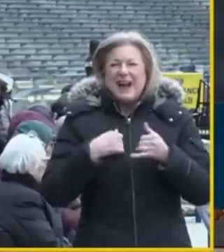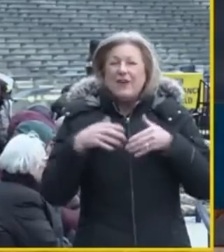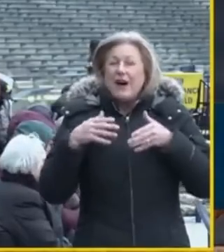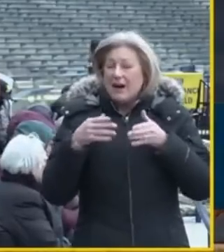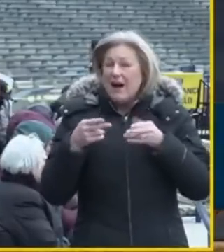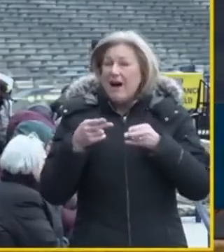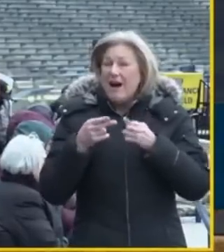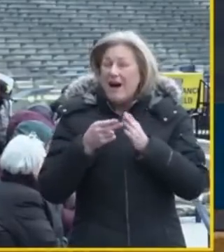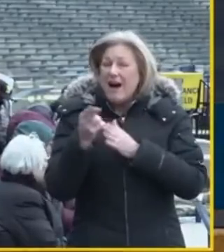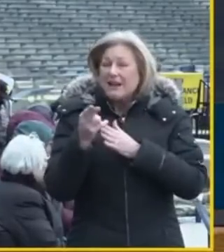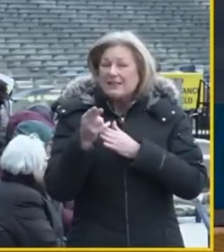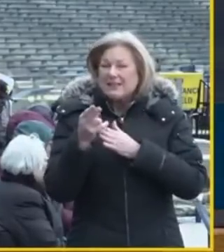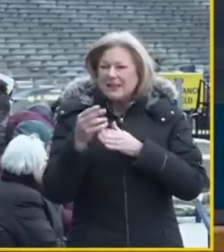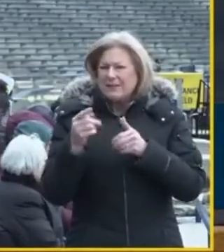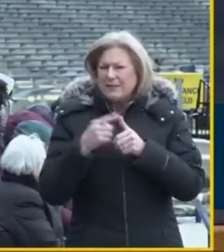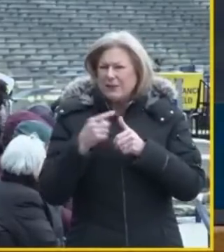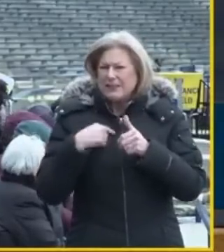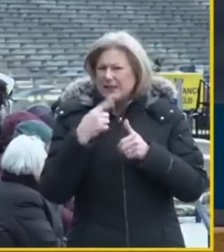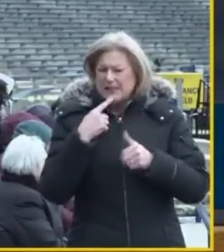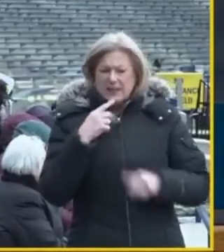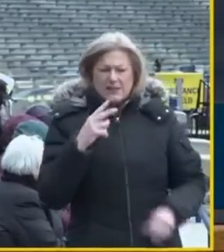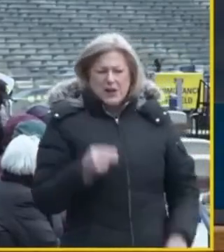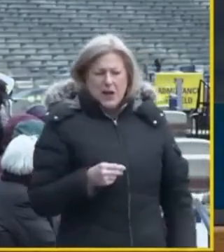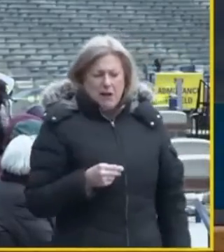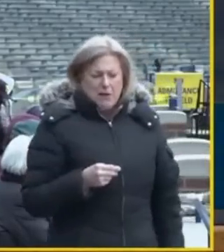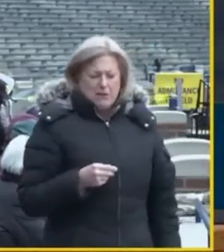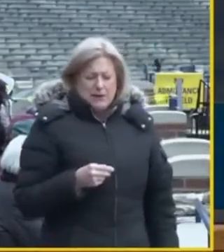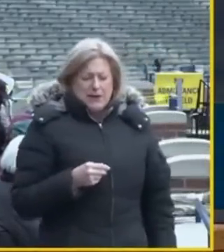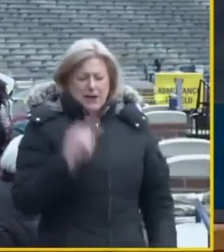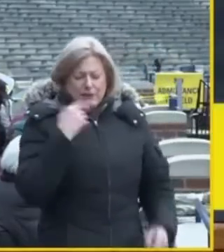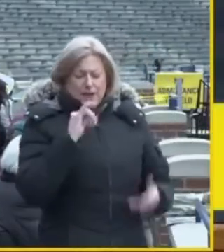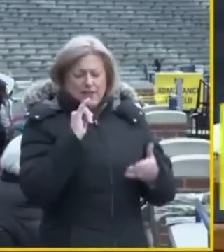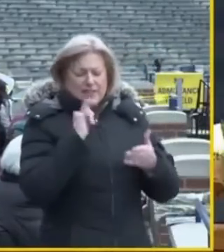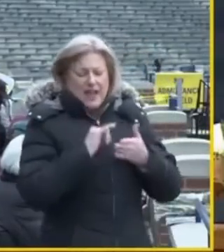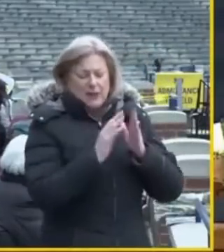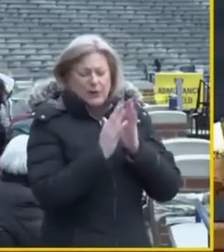Initially, I said no to the request to be your speaker.